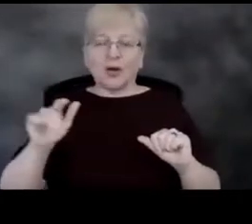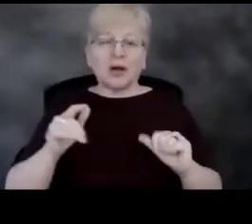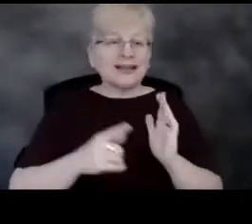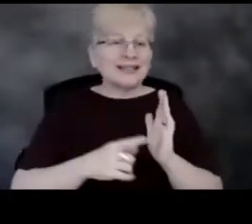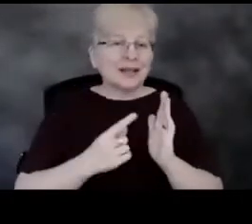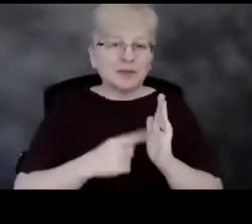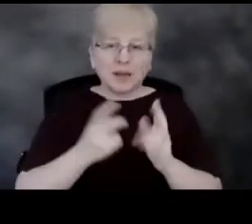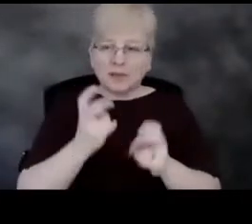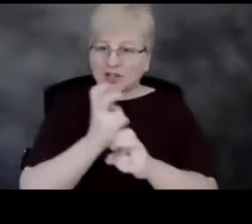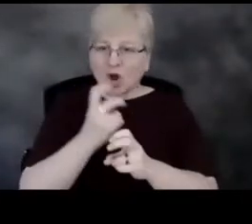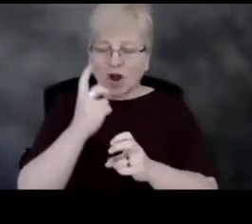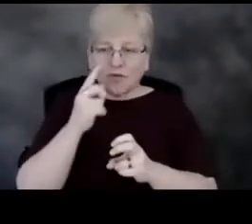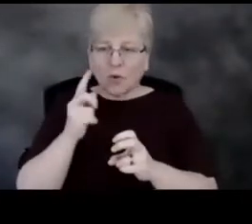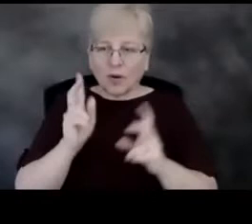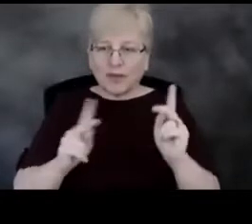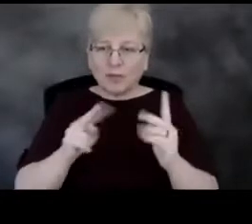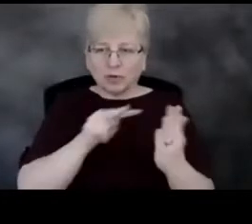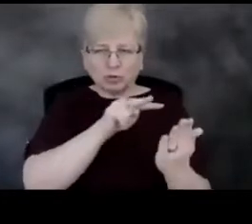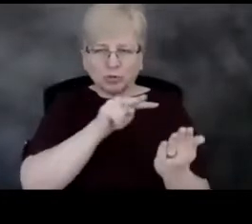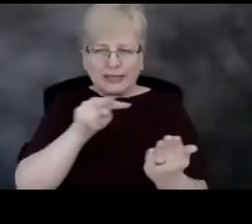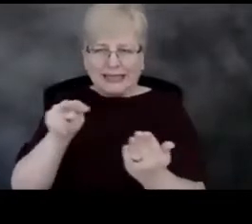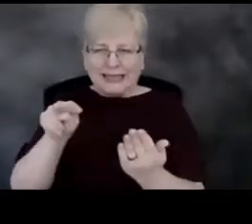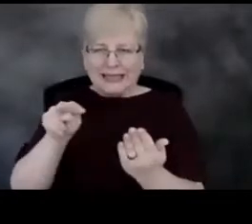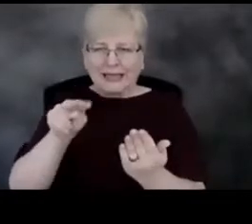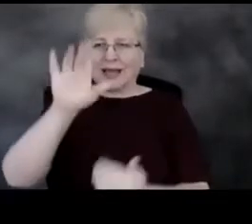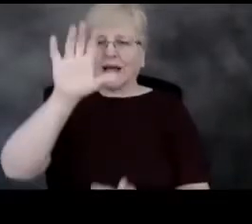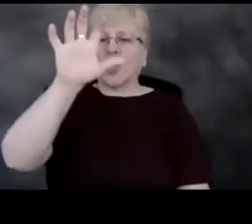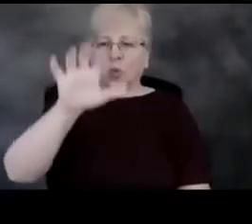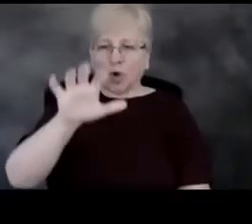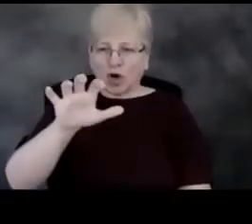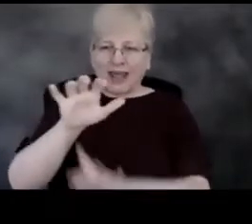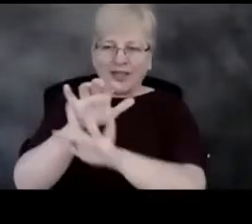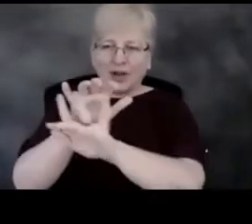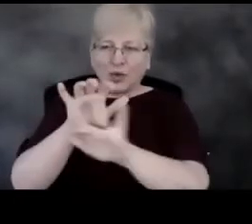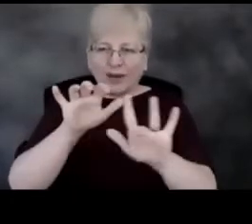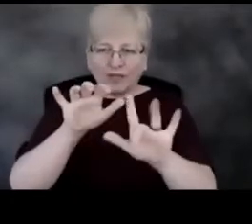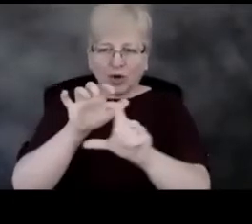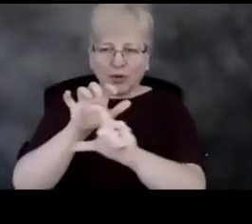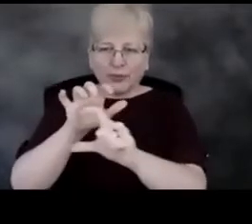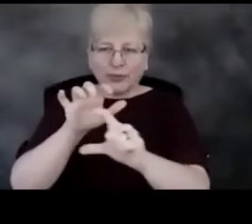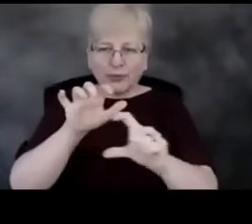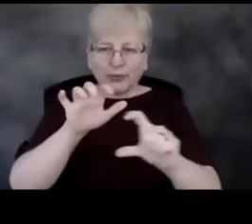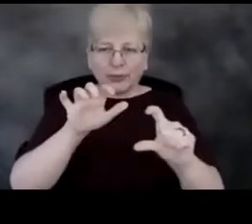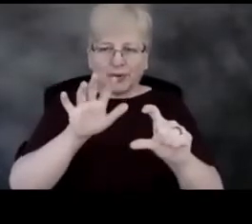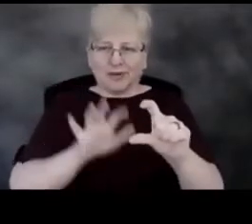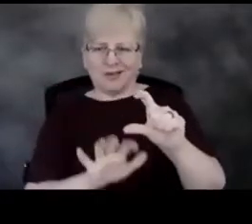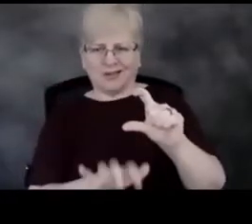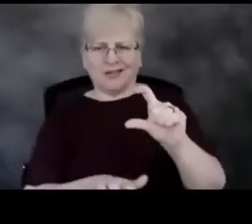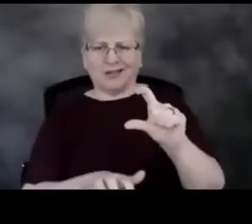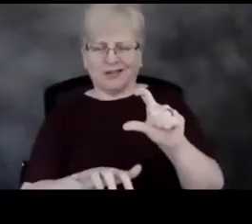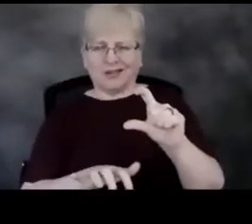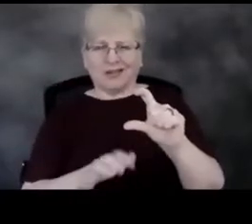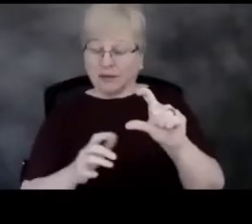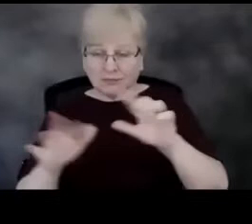text over those rivers, so we don't offer left right justification in the poster.